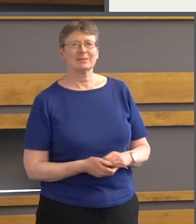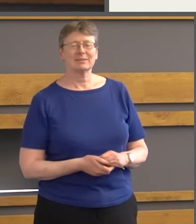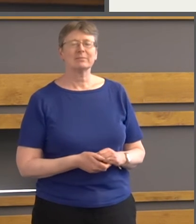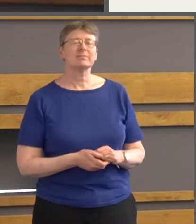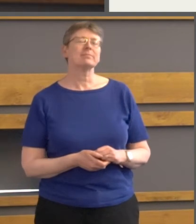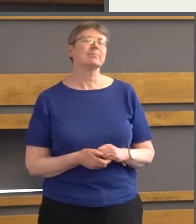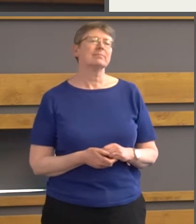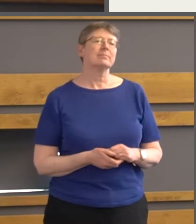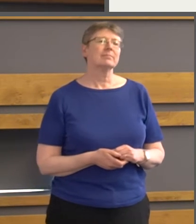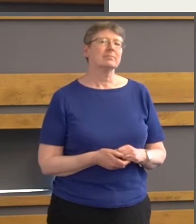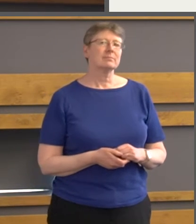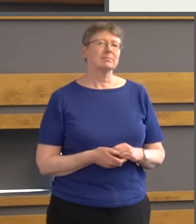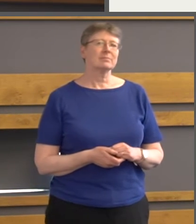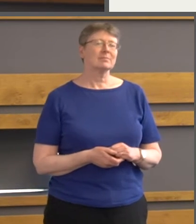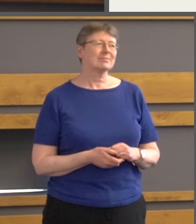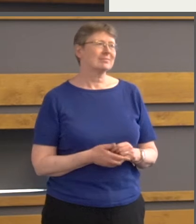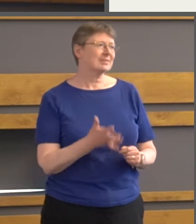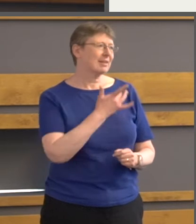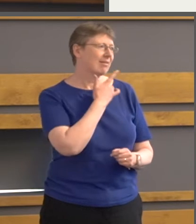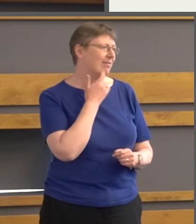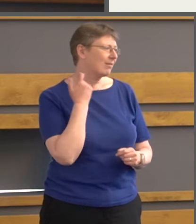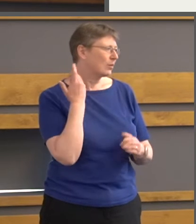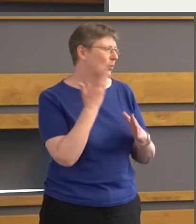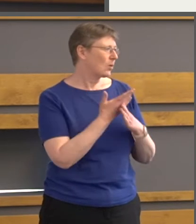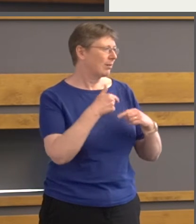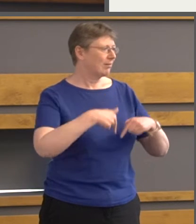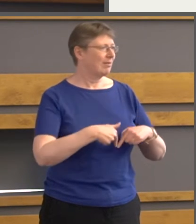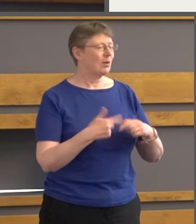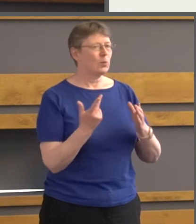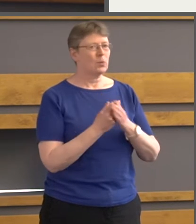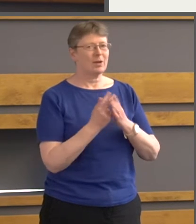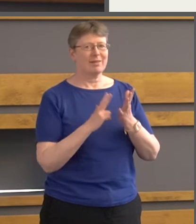I must say it's a real pleasure to work with V&A with all this vision,